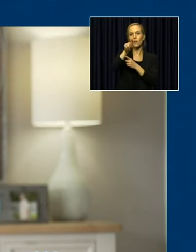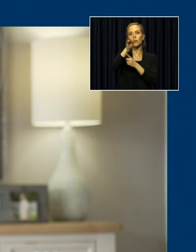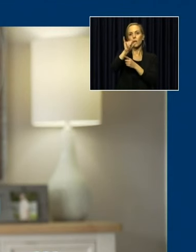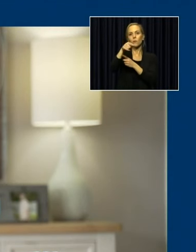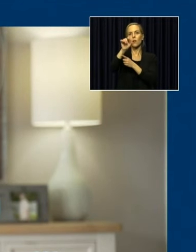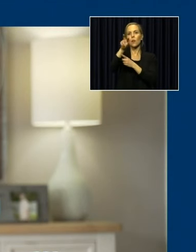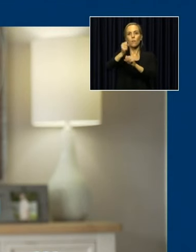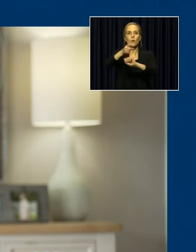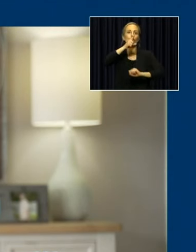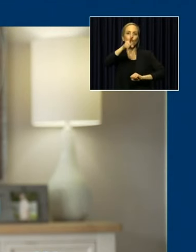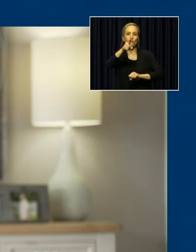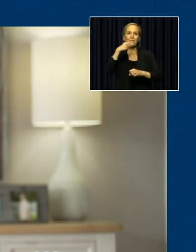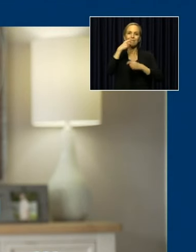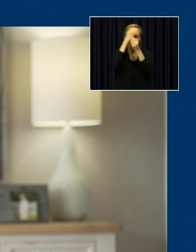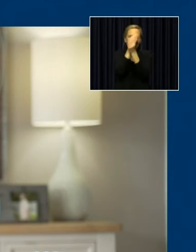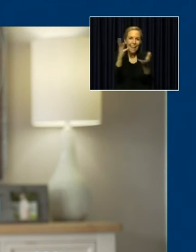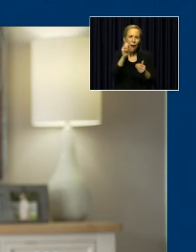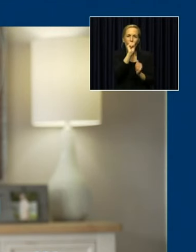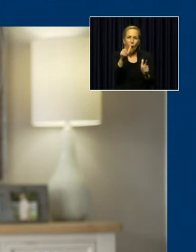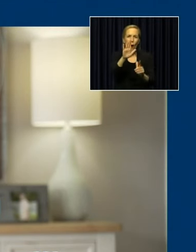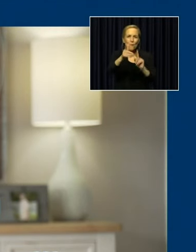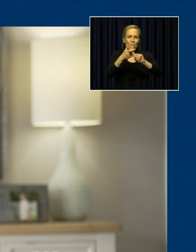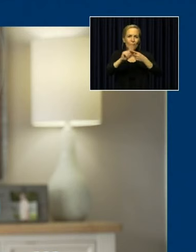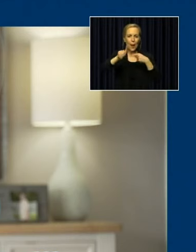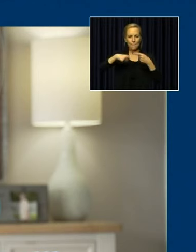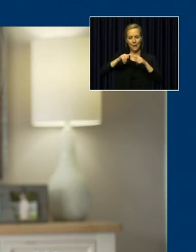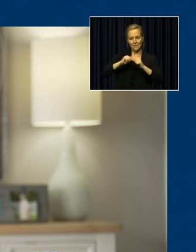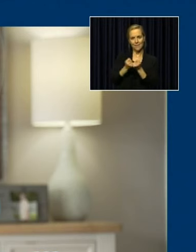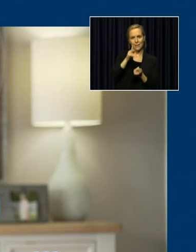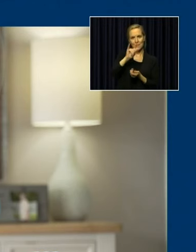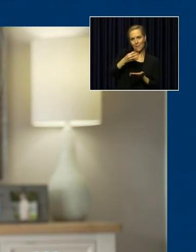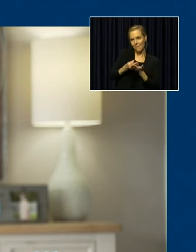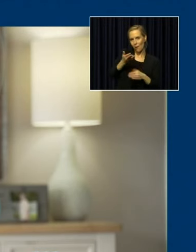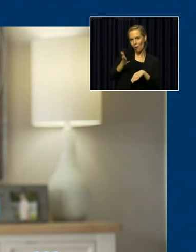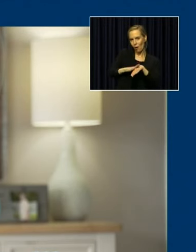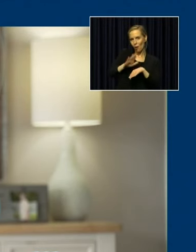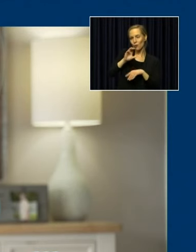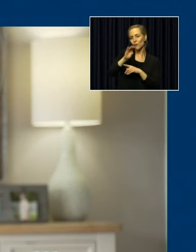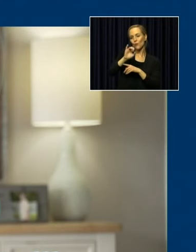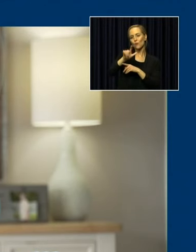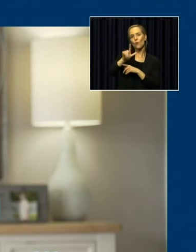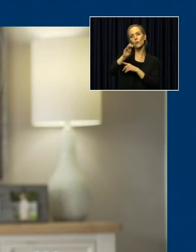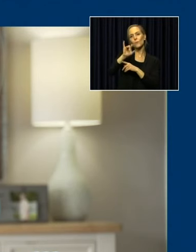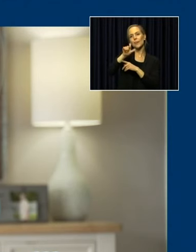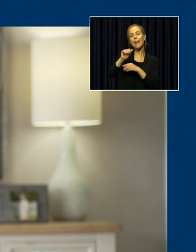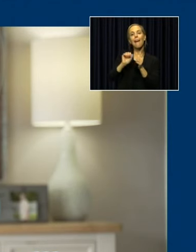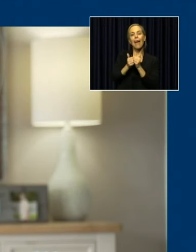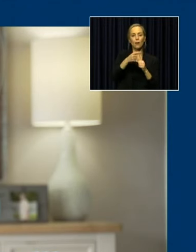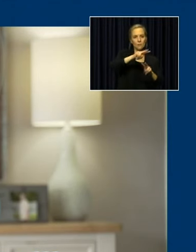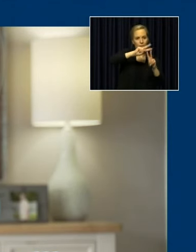IF YOU TOOK IN MORE FACTORS AND IT'S HARD TO KNOW EXACTLY WHAT THEY DO, THE NUMBERS COULD BE